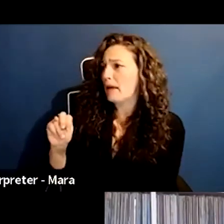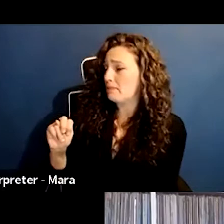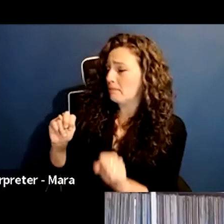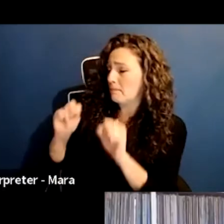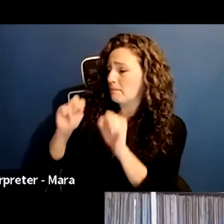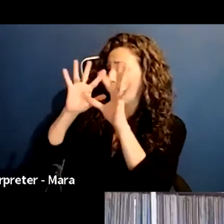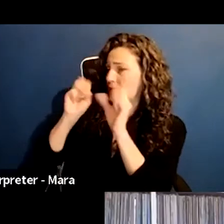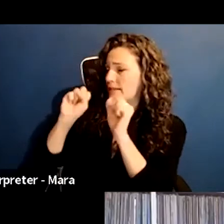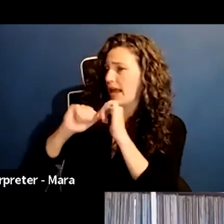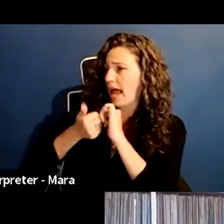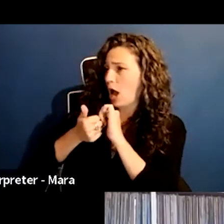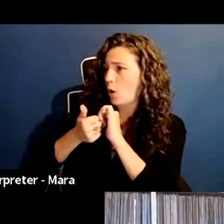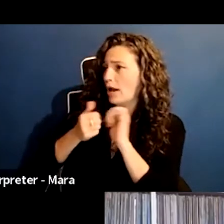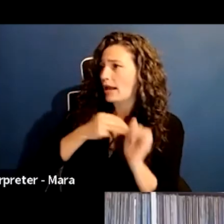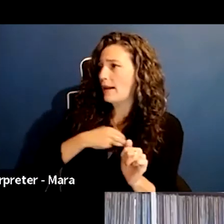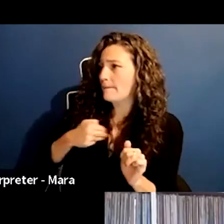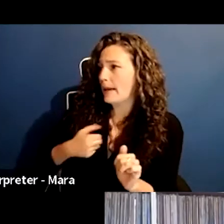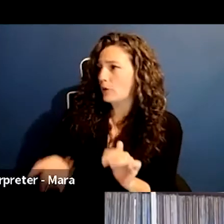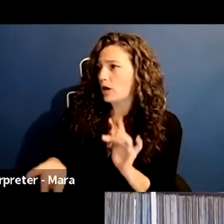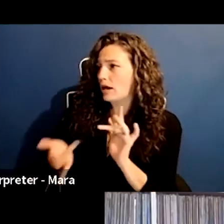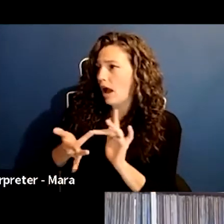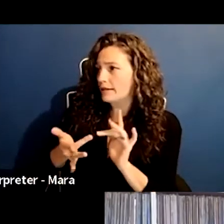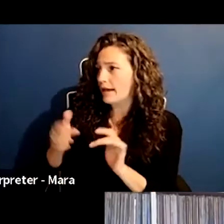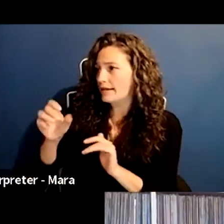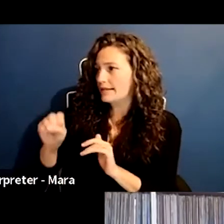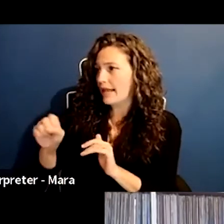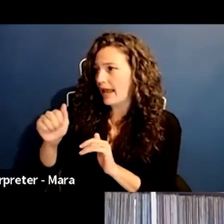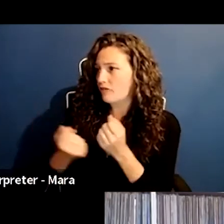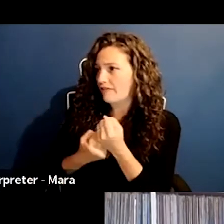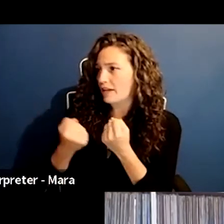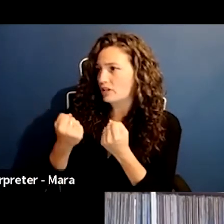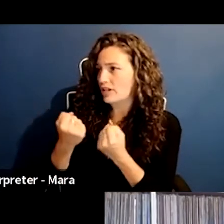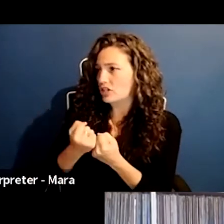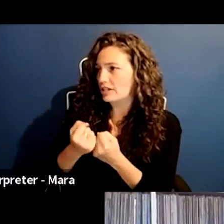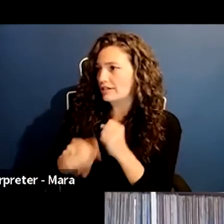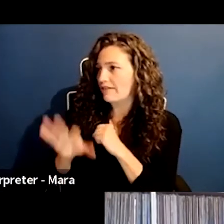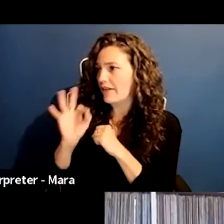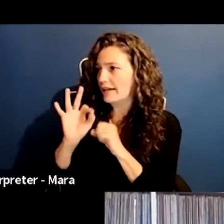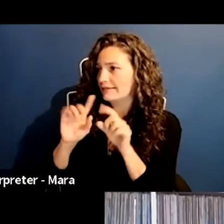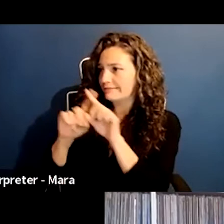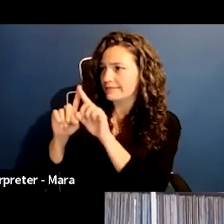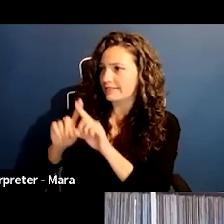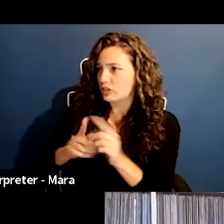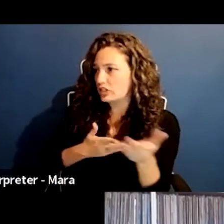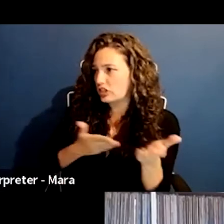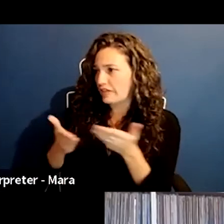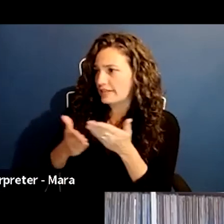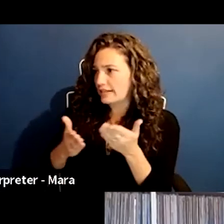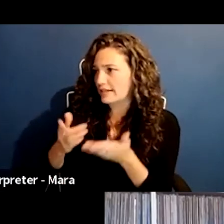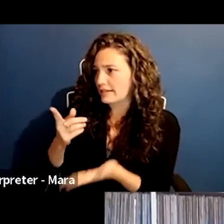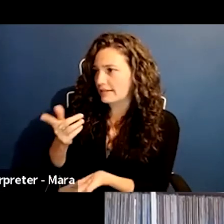to contact the SAG-AFTRA Foundation to find services, get assistance if they're needing that?